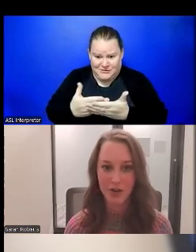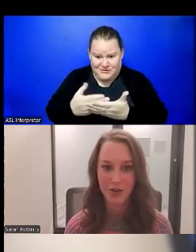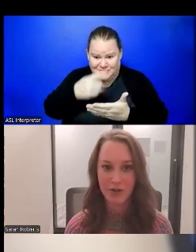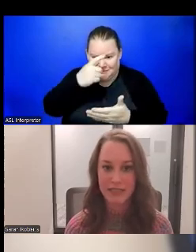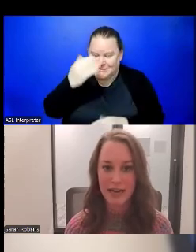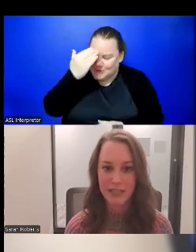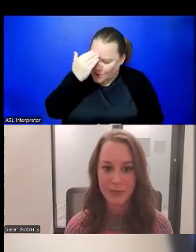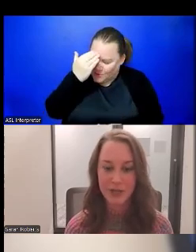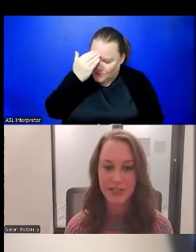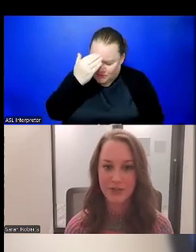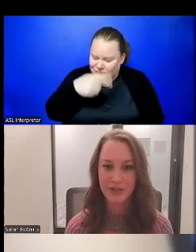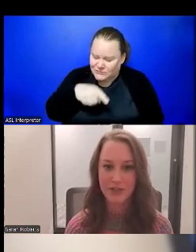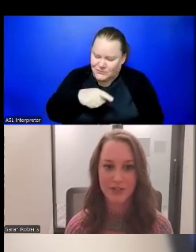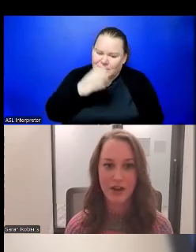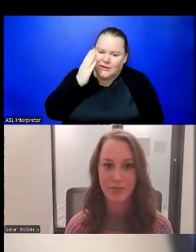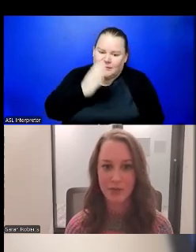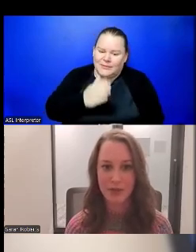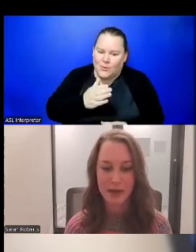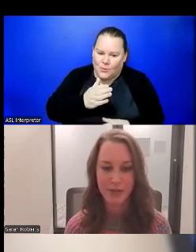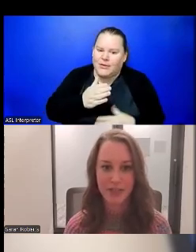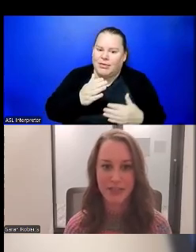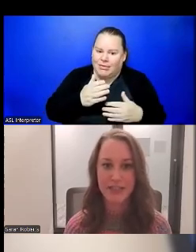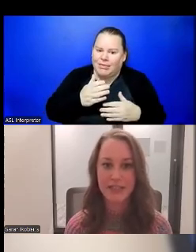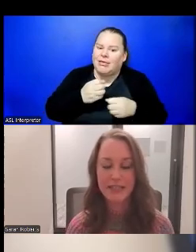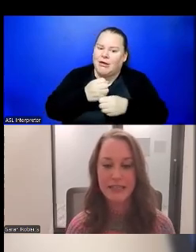are all going to aspirate, so let's not put them at risk.